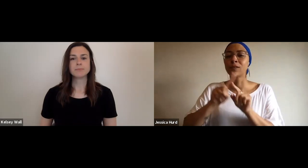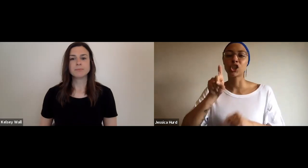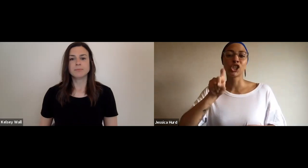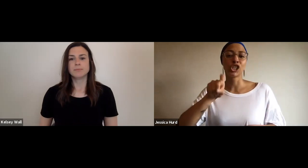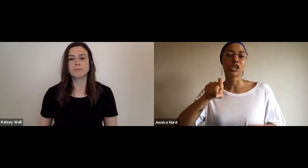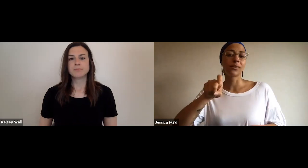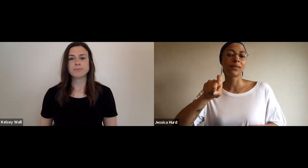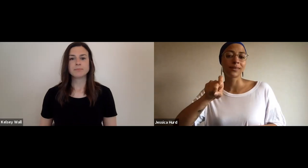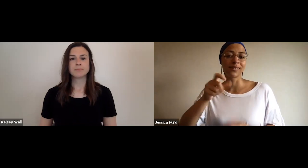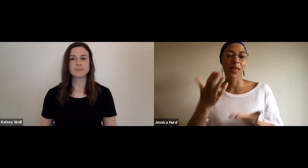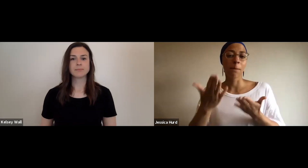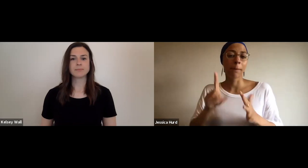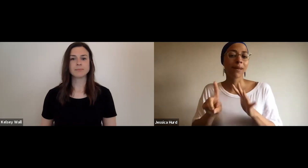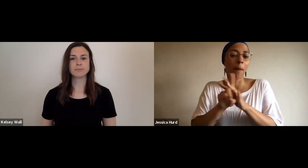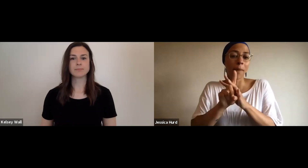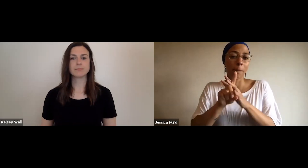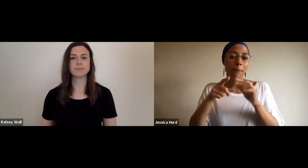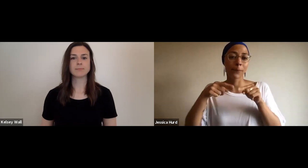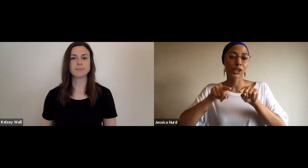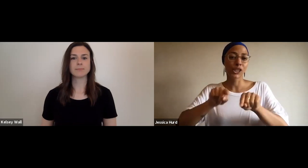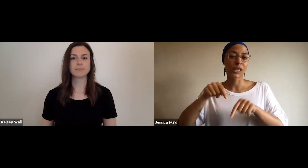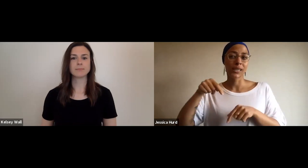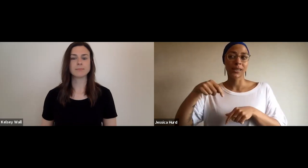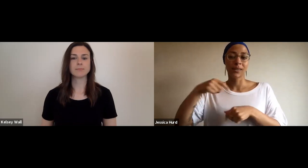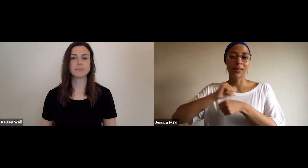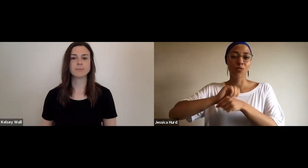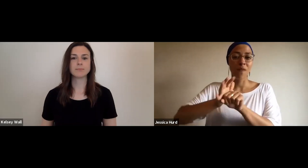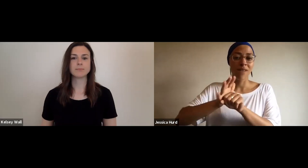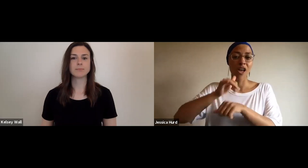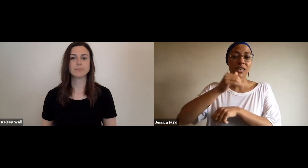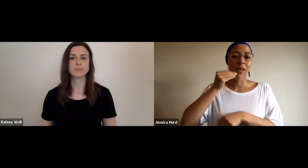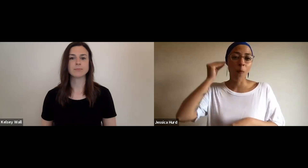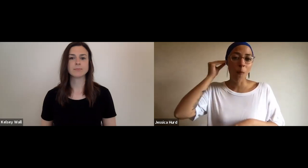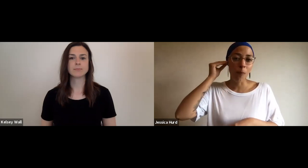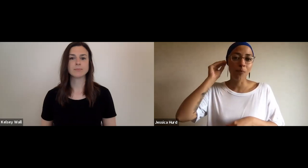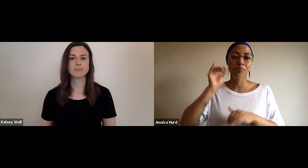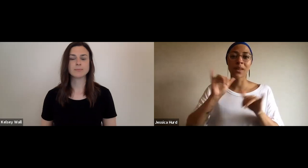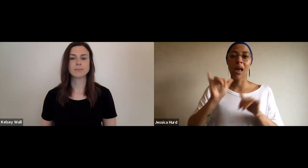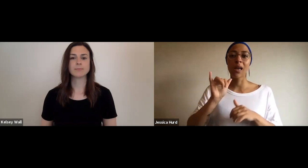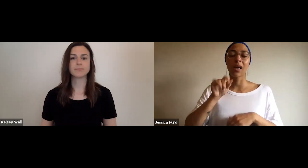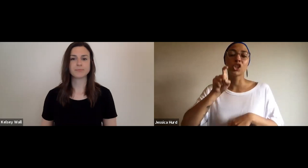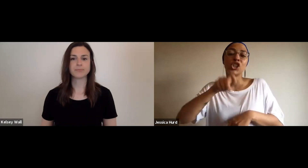It talks about all the different things that people think they should be doing during this time of COVID-19,